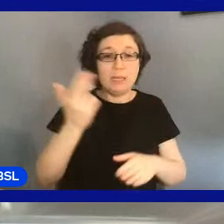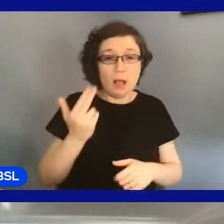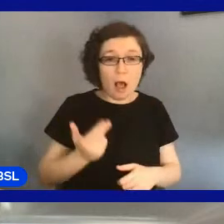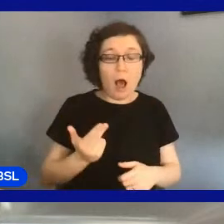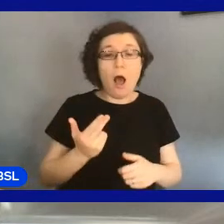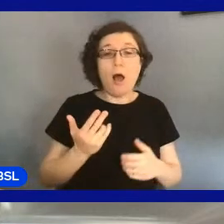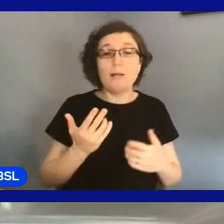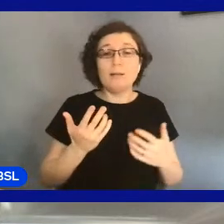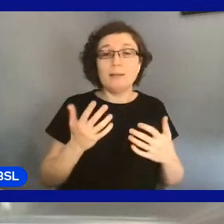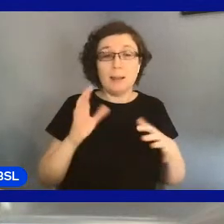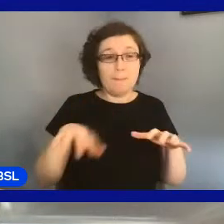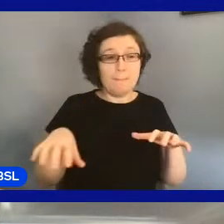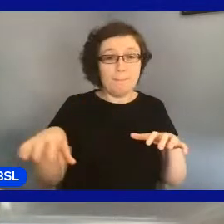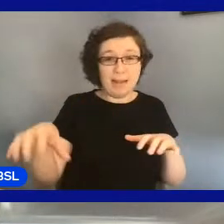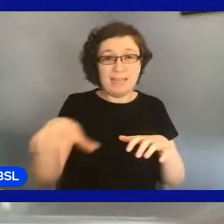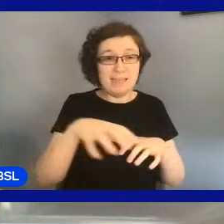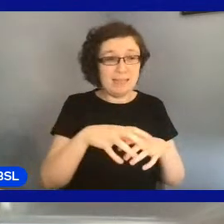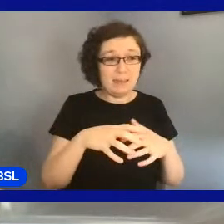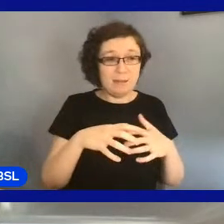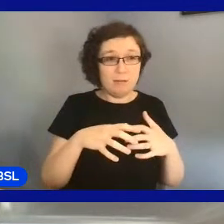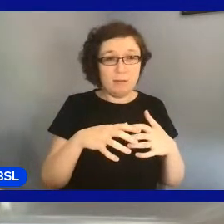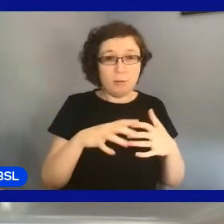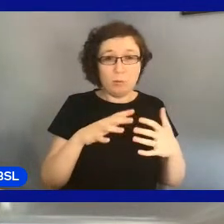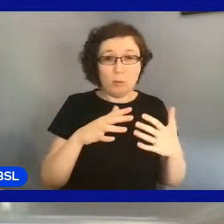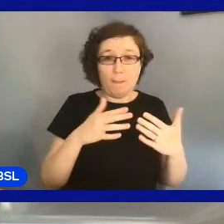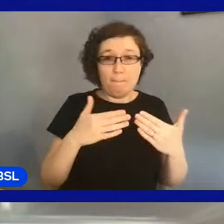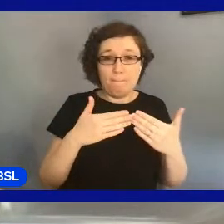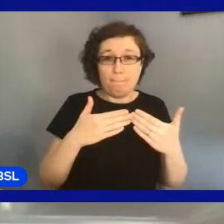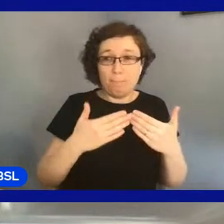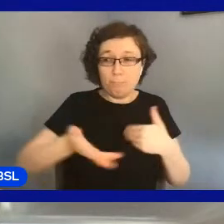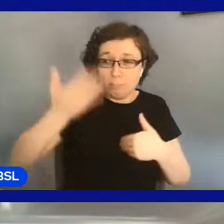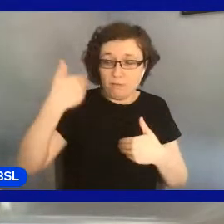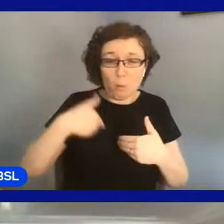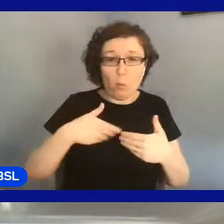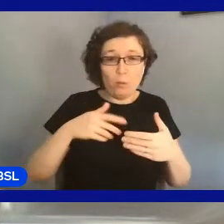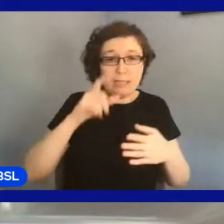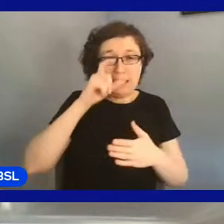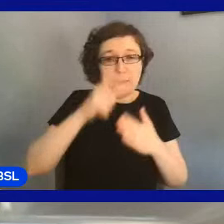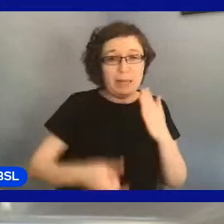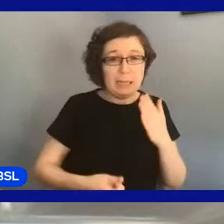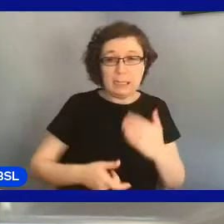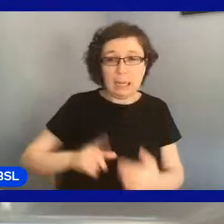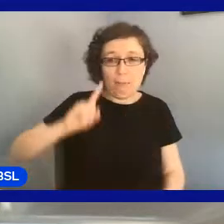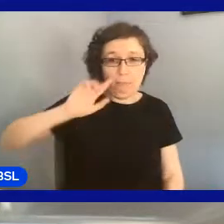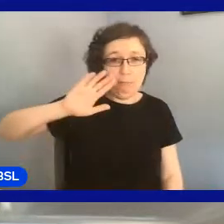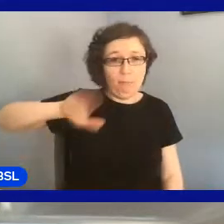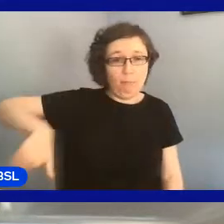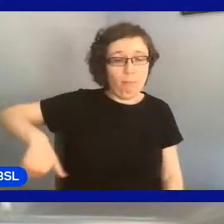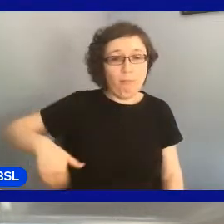and use the treads of wheelchairs, and will based mobility devices to create provocative street art indoors, with disabilities